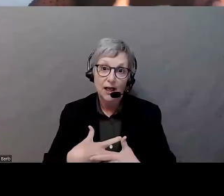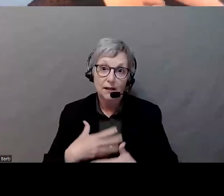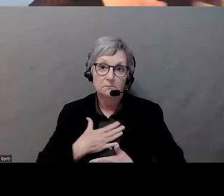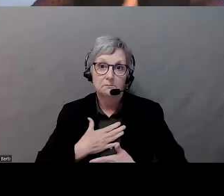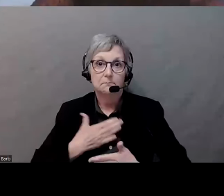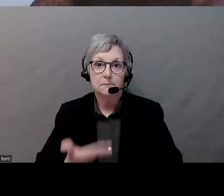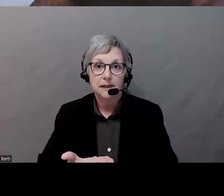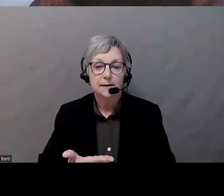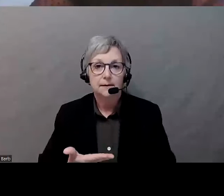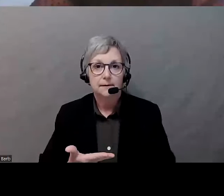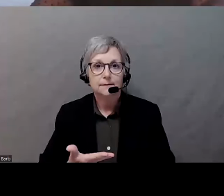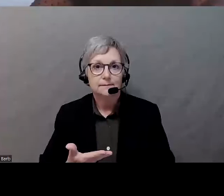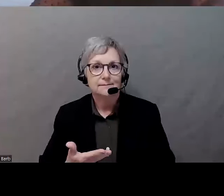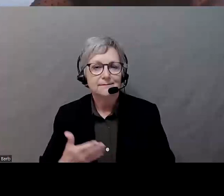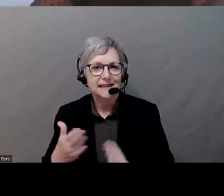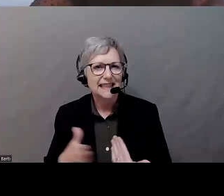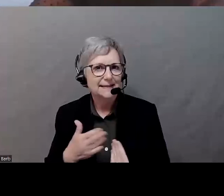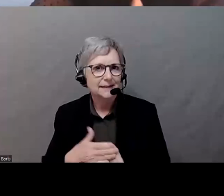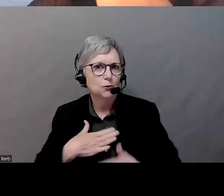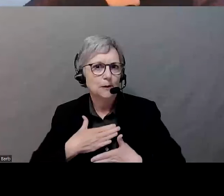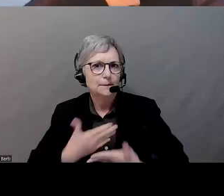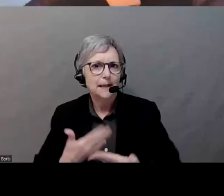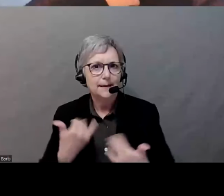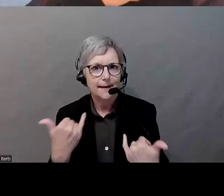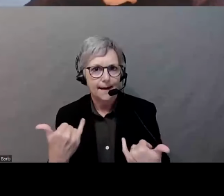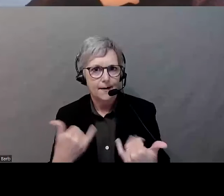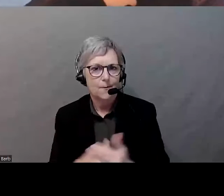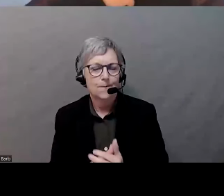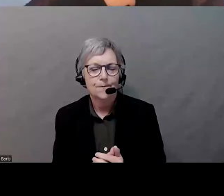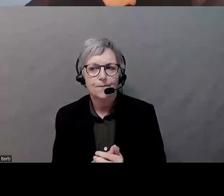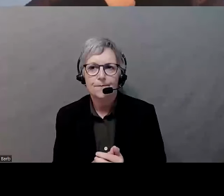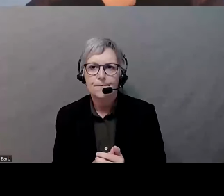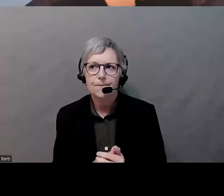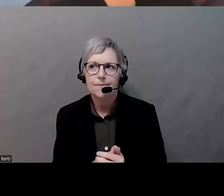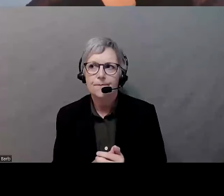EASY FOR ME TO ADMIT THAT NOW. THERE ARE DAYS WHEN I USED